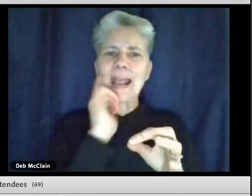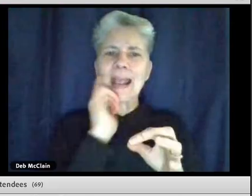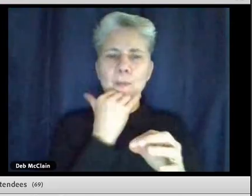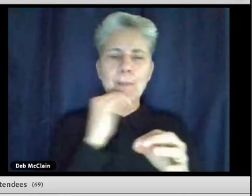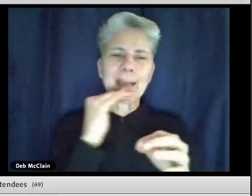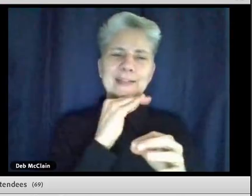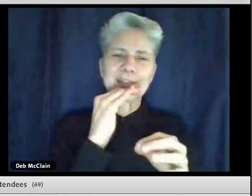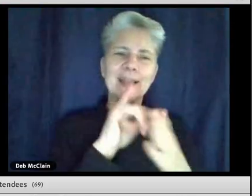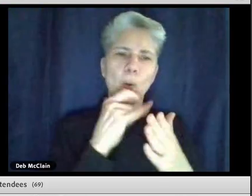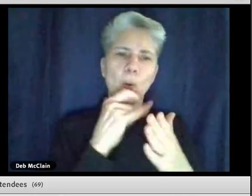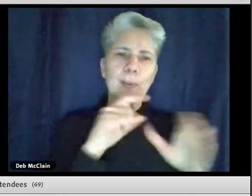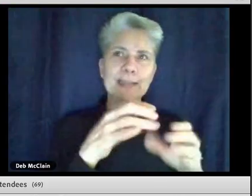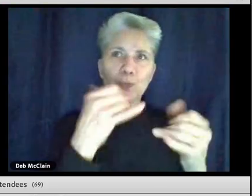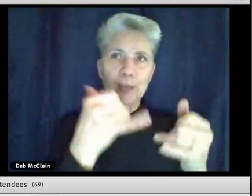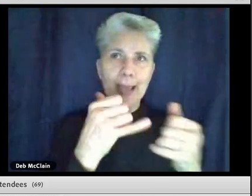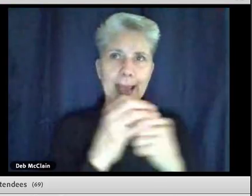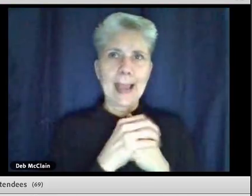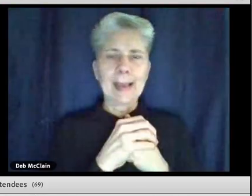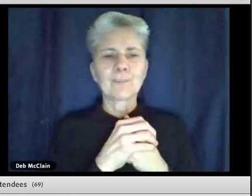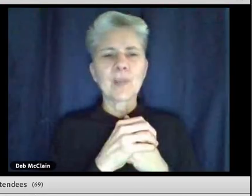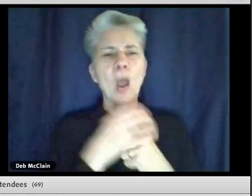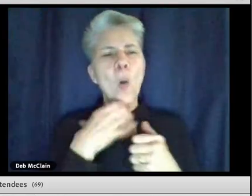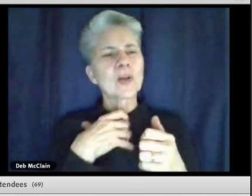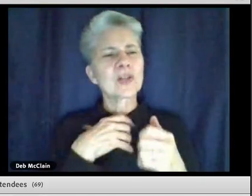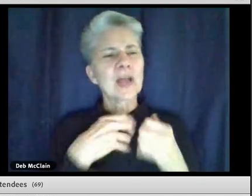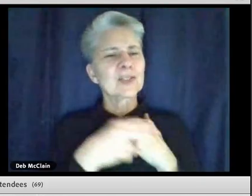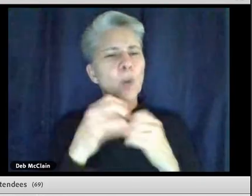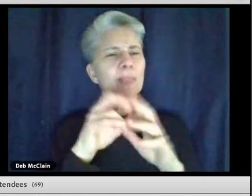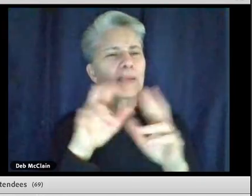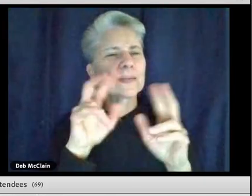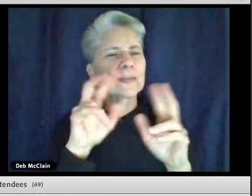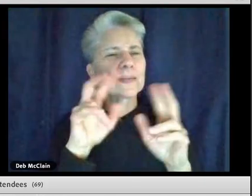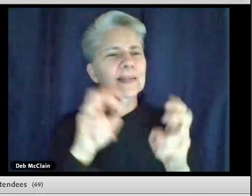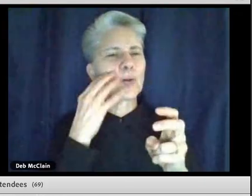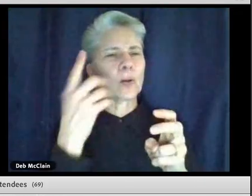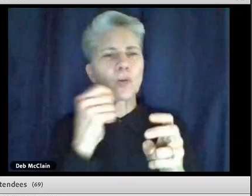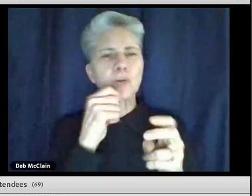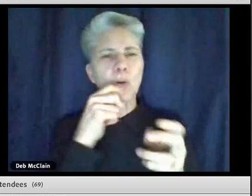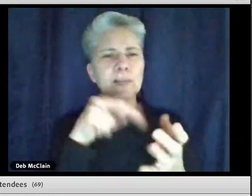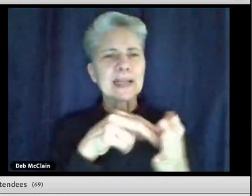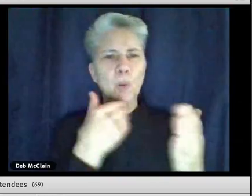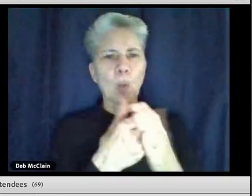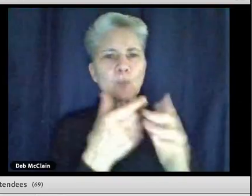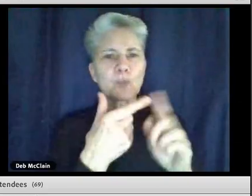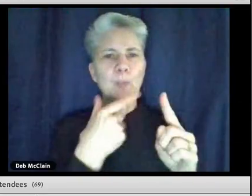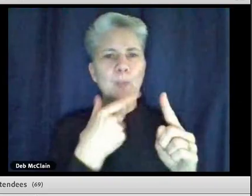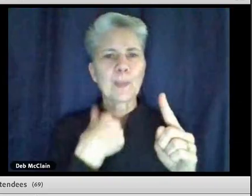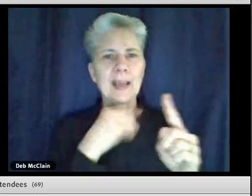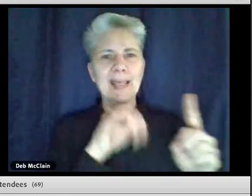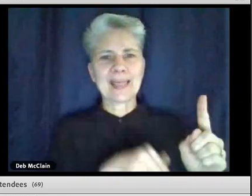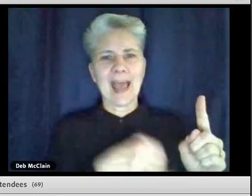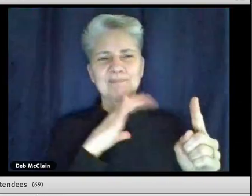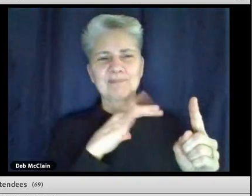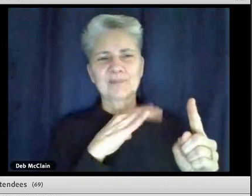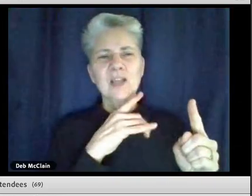"How to Combat COVID-19-Related Misinformation," that's kind of some of what we did today. I wish I had stolen this title, "No One Go: